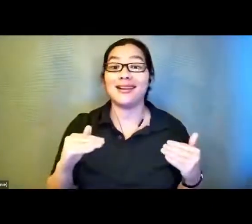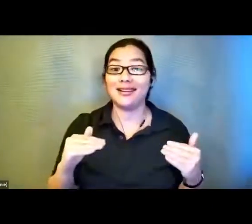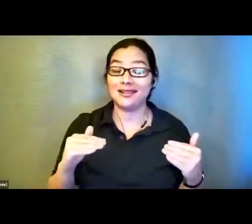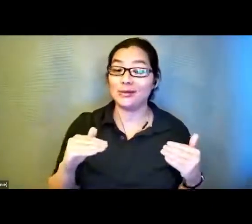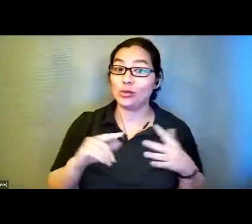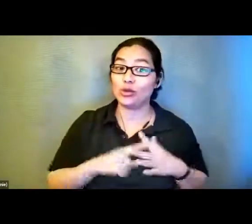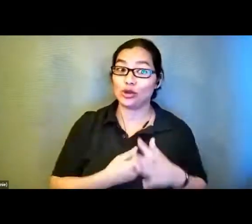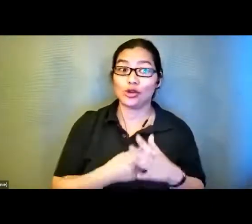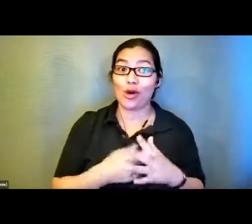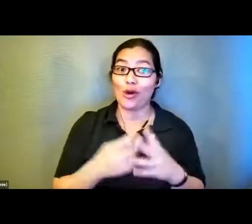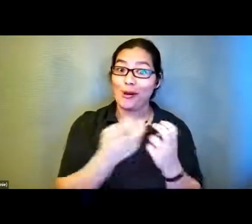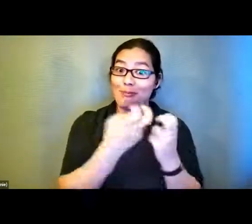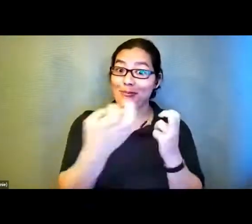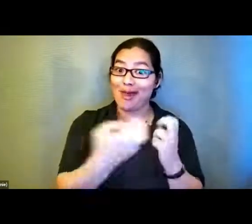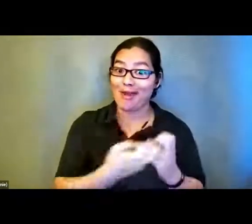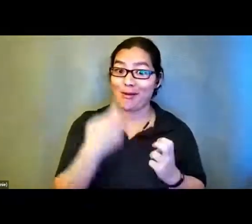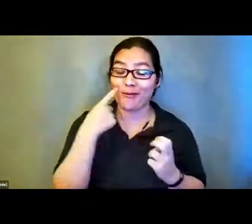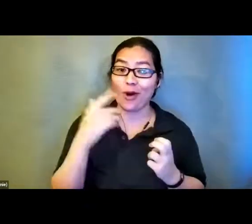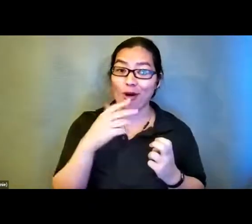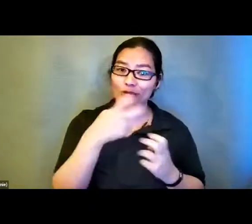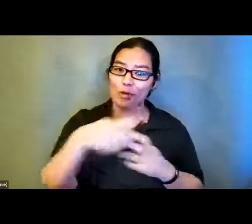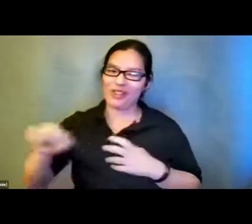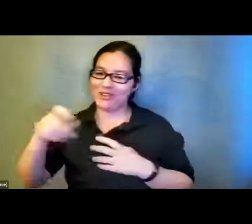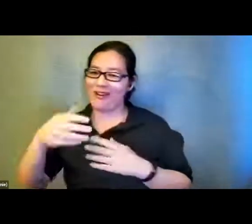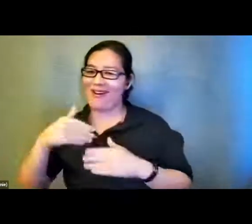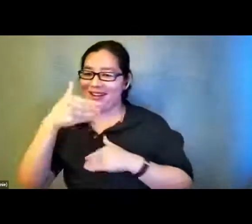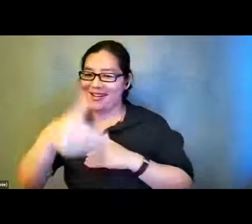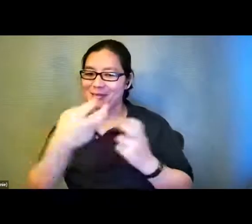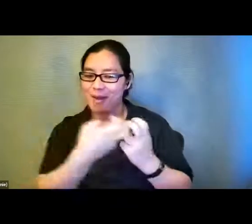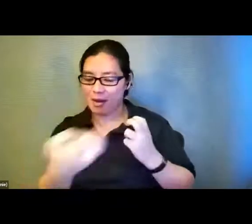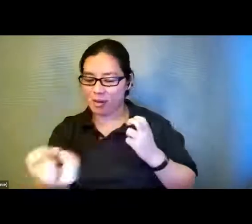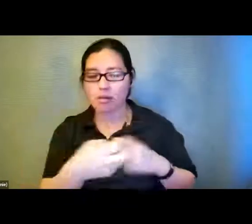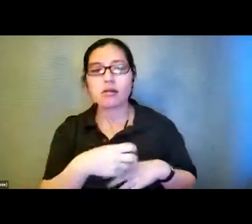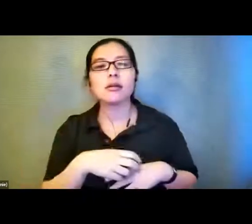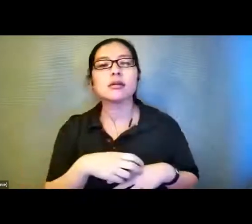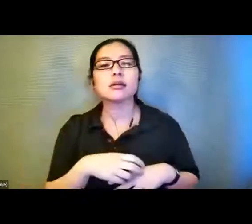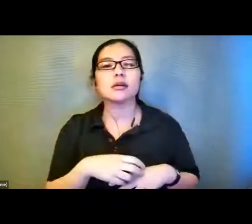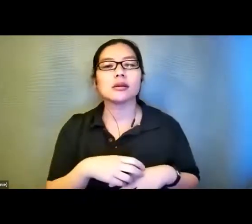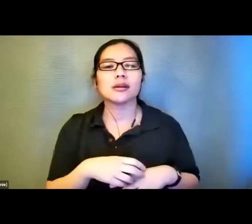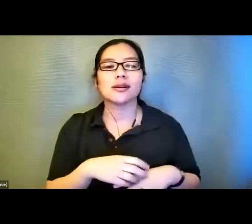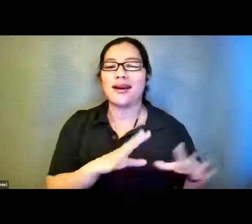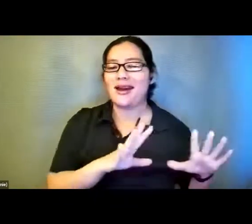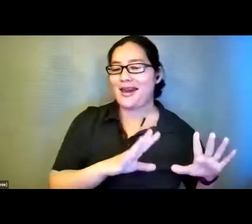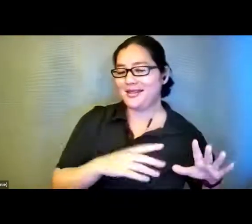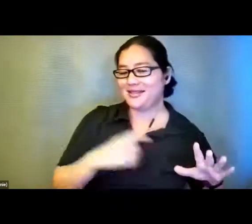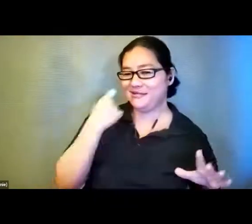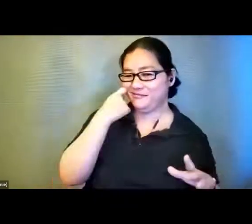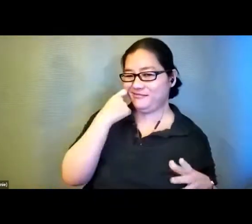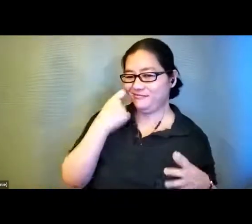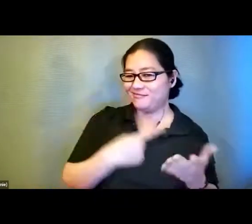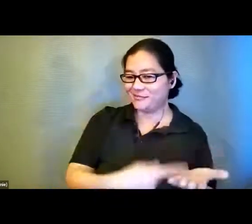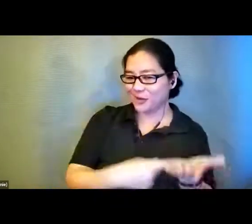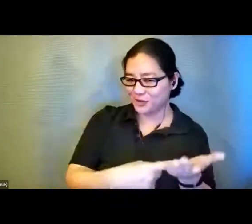our next panel and transitioning to something there was a nice teaser for in this conversation, audio